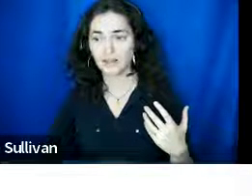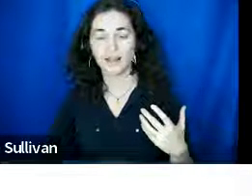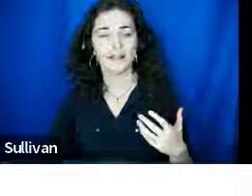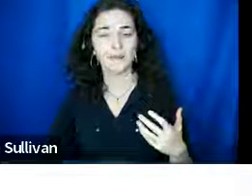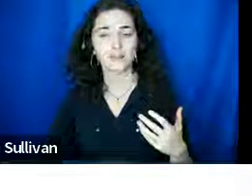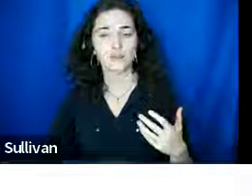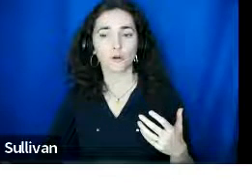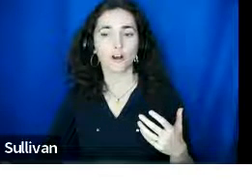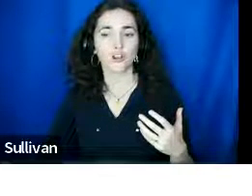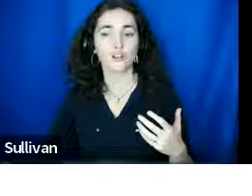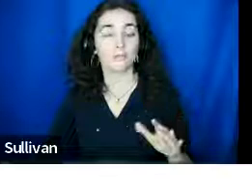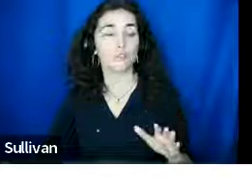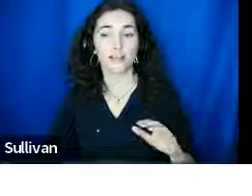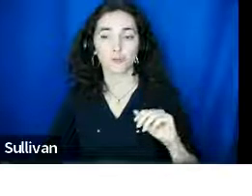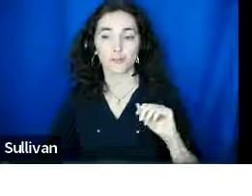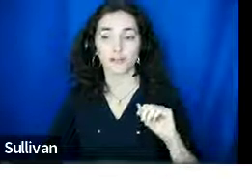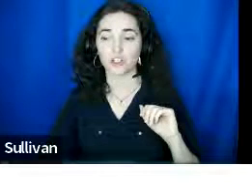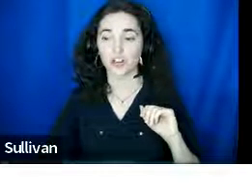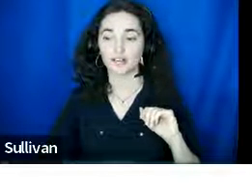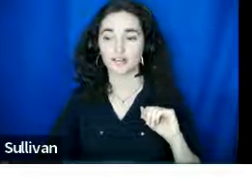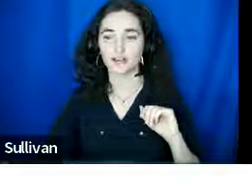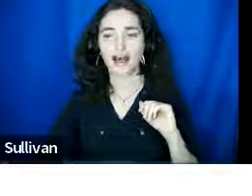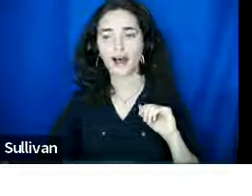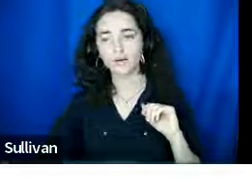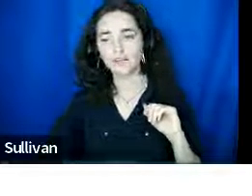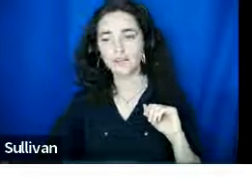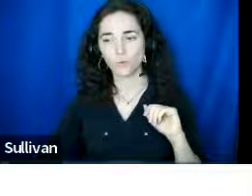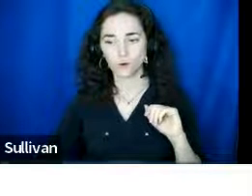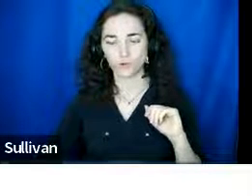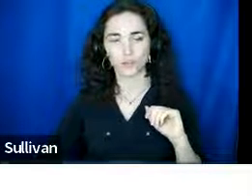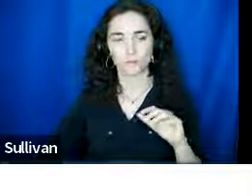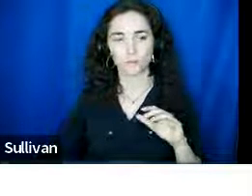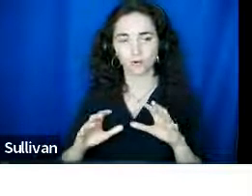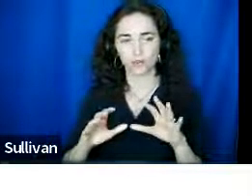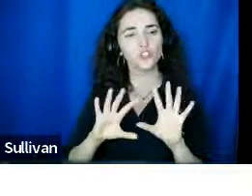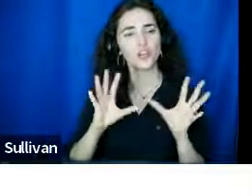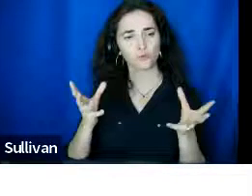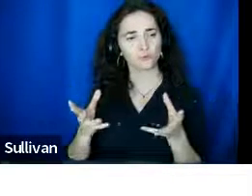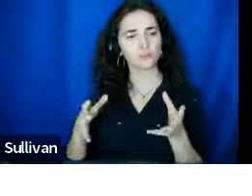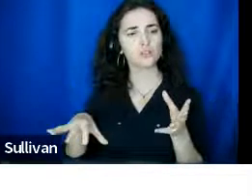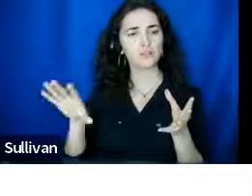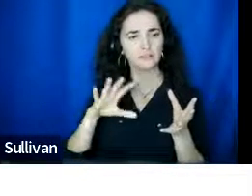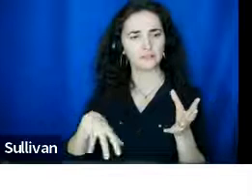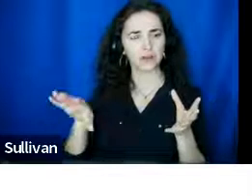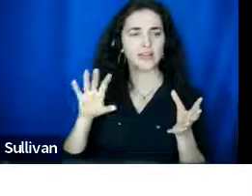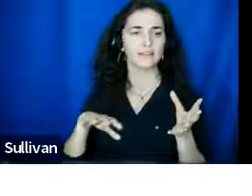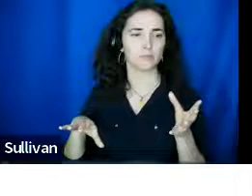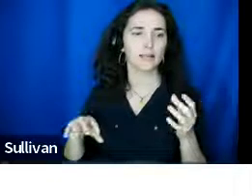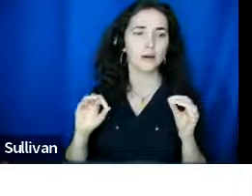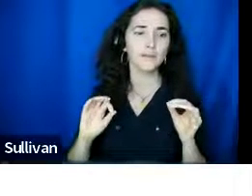Let me ask you a question. You can put the answer in the chat. How many words does a person in general-- just kind of a guess-timate?